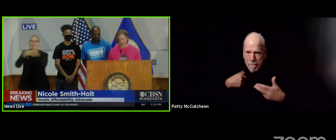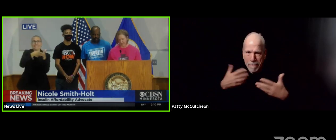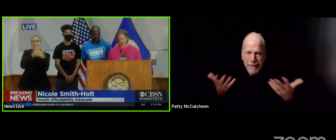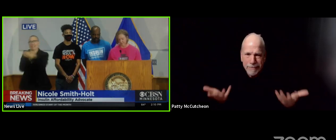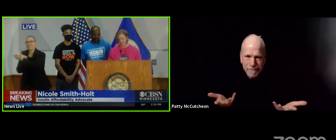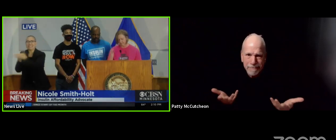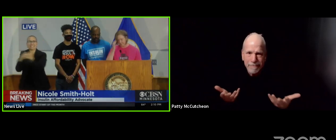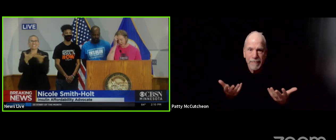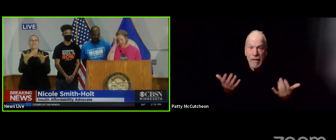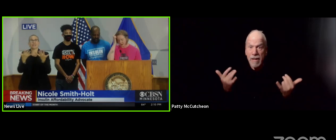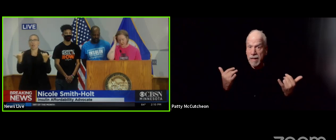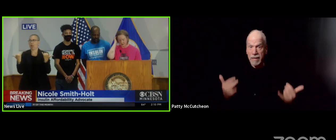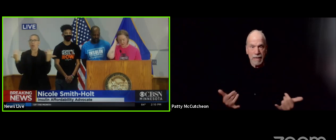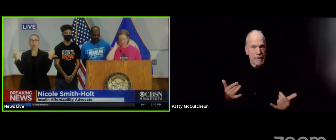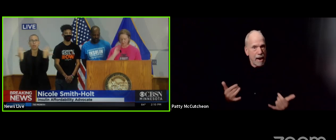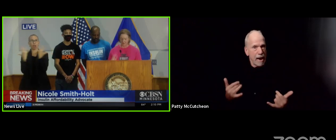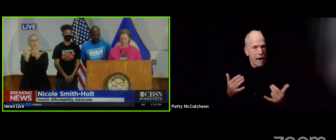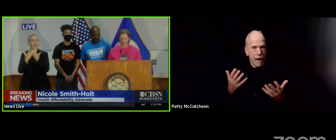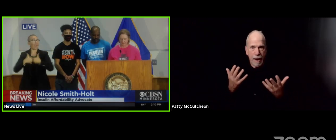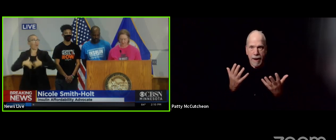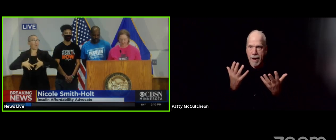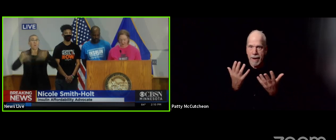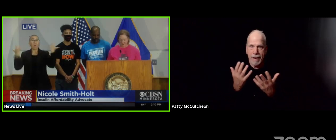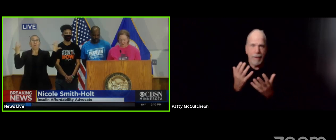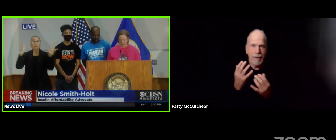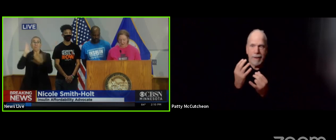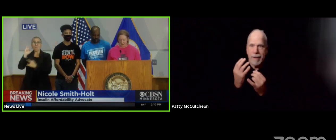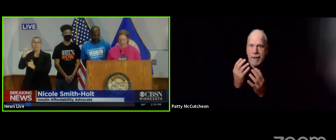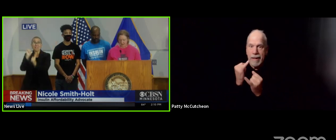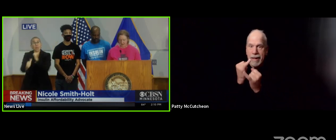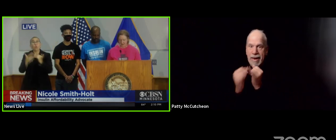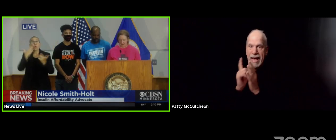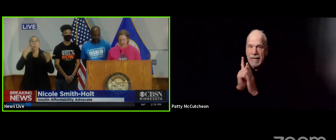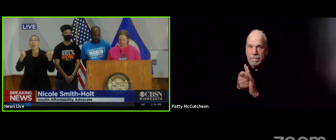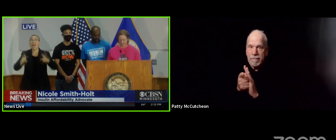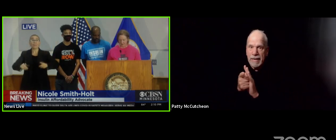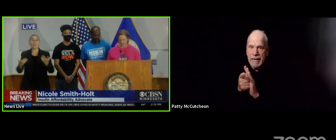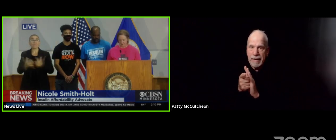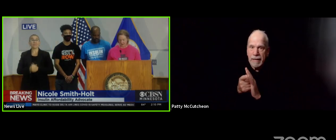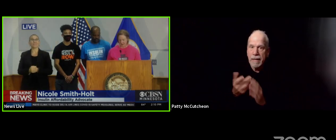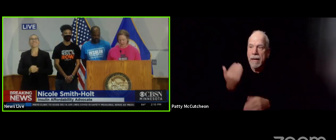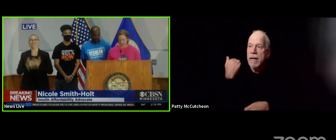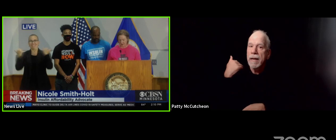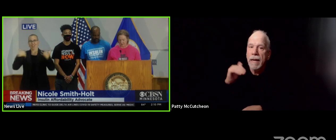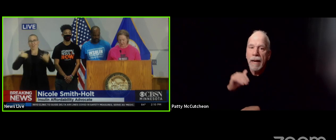GOING LIVE, A LAWSUIT FROM PHARMA. TO SAY THAT THE DECISION OF PHARMA TO CHALLENGE